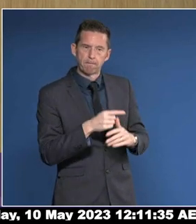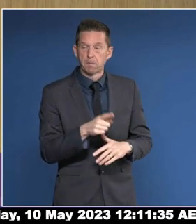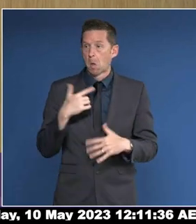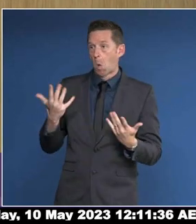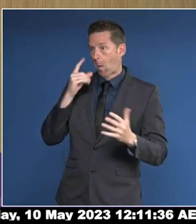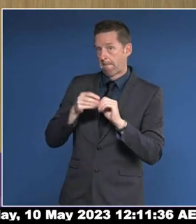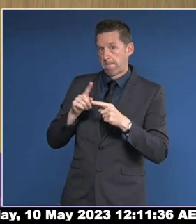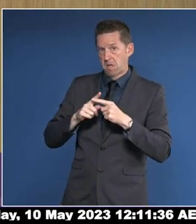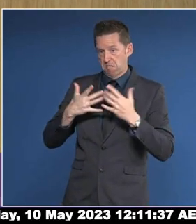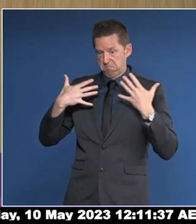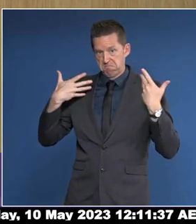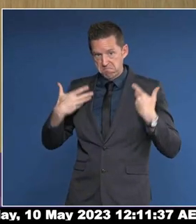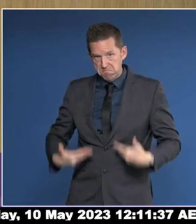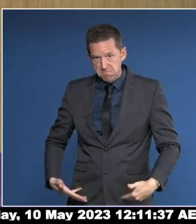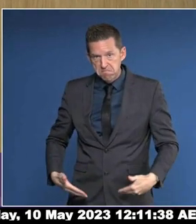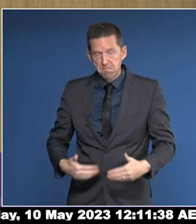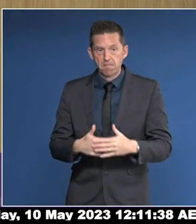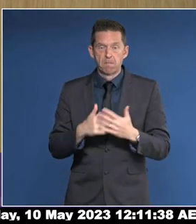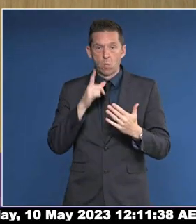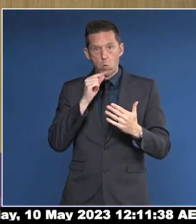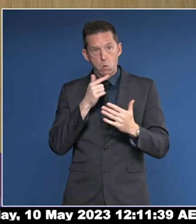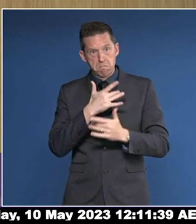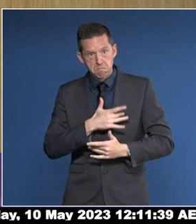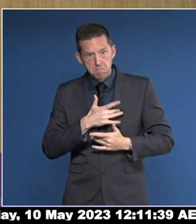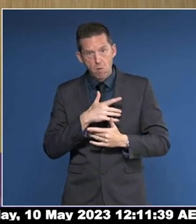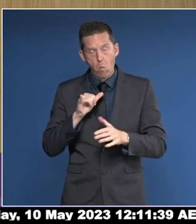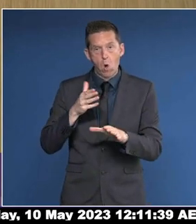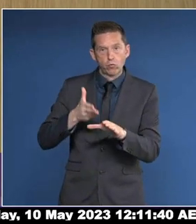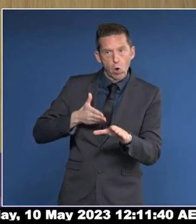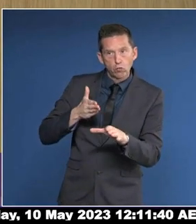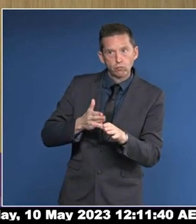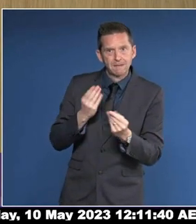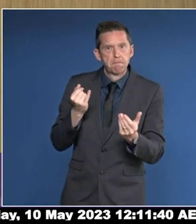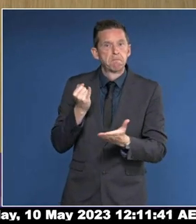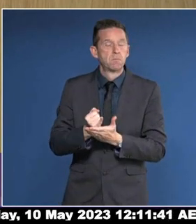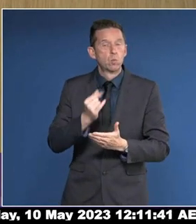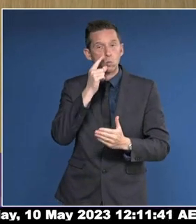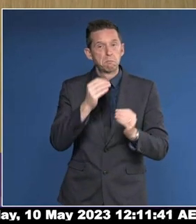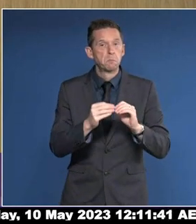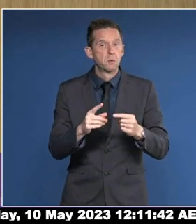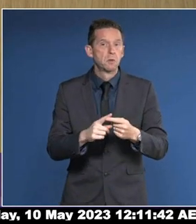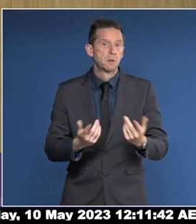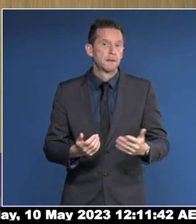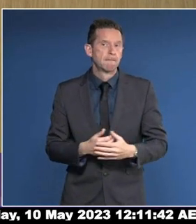It could - as I said, it could be an emotive or psychological so I'm not exactly sure the